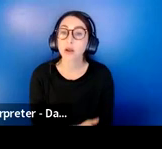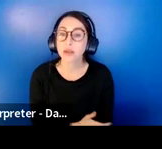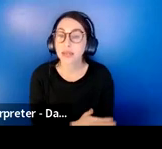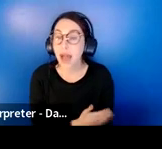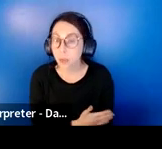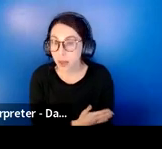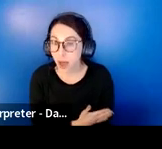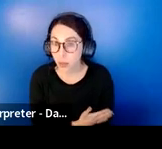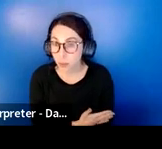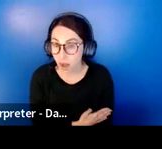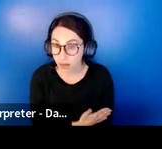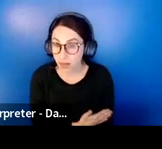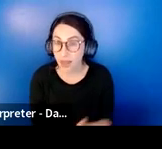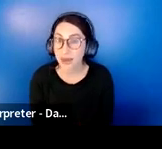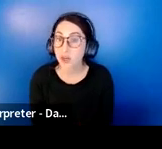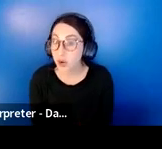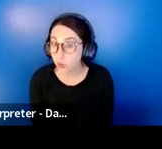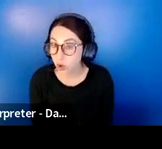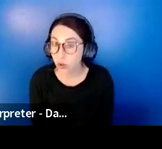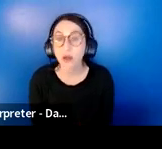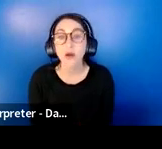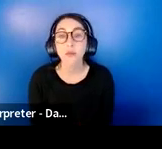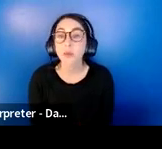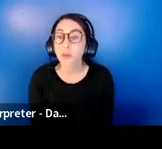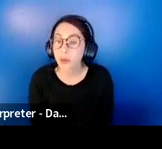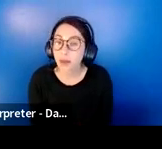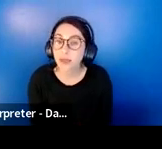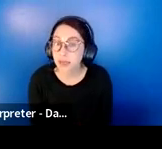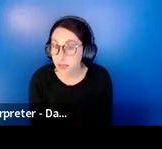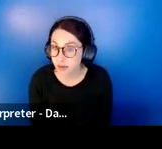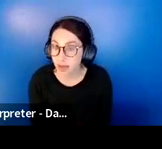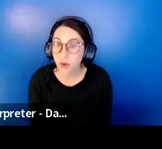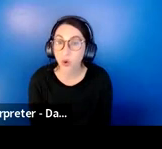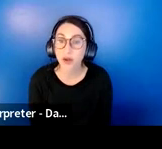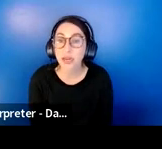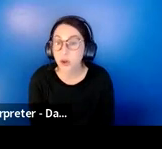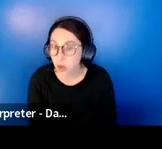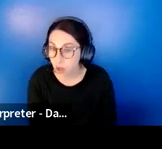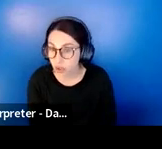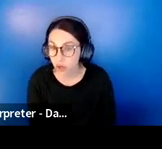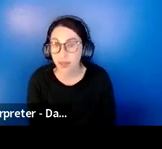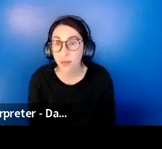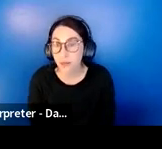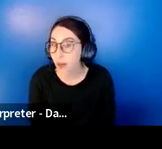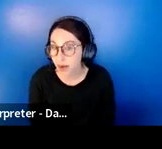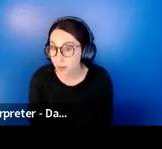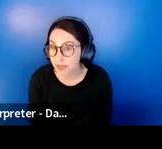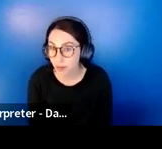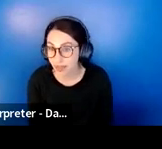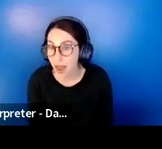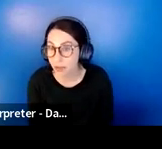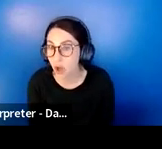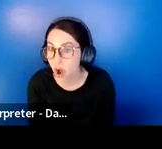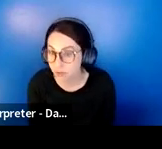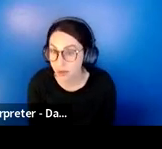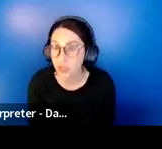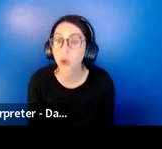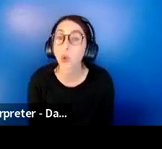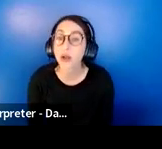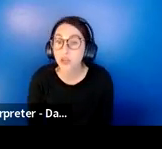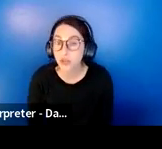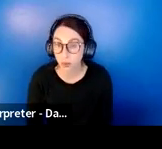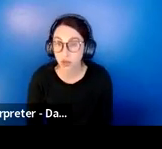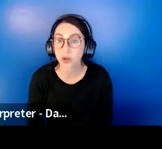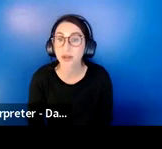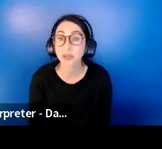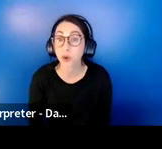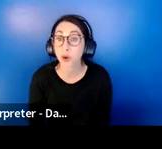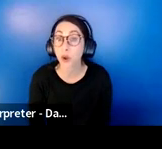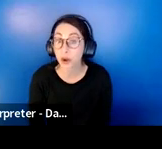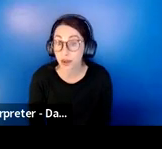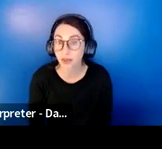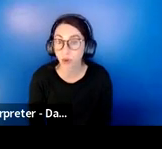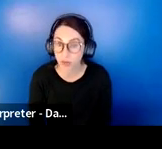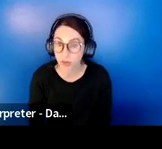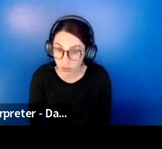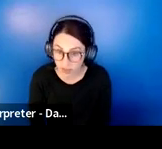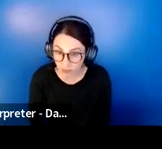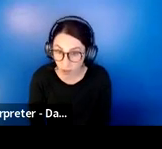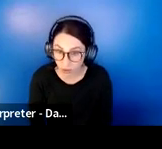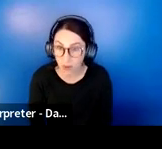ASL Interpreter - Danielle: tapping on the body and in general, people may be sensitive to that or in hearing culture, they that might not be something that happens often. And so I want to use that opportunity to spread awareness of what we do in Deaf culture.